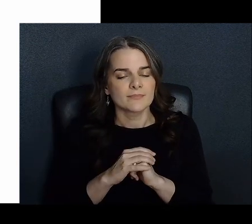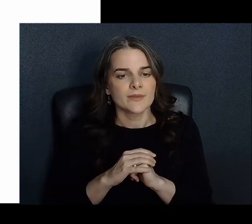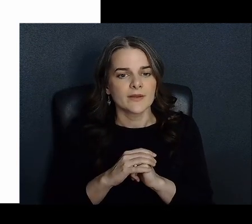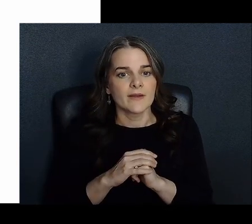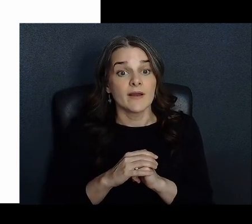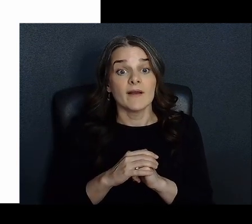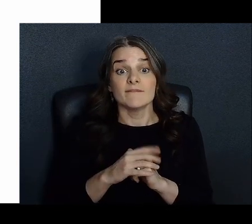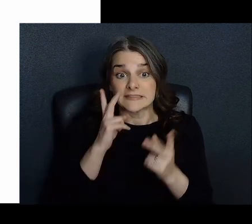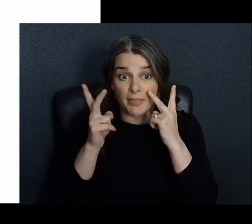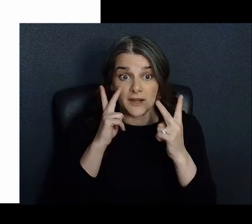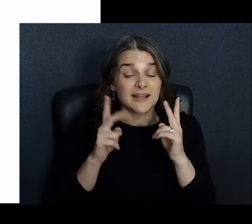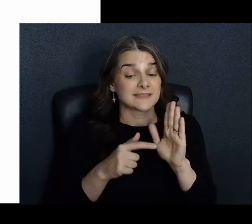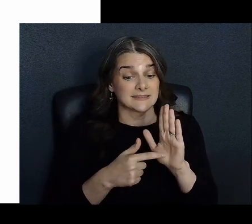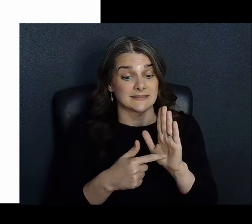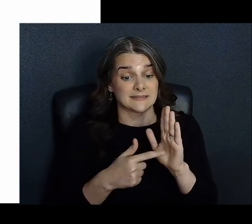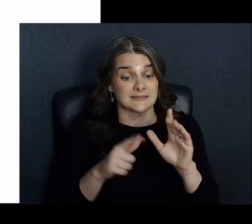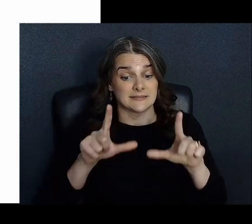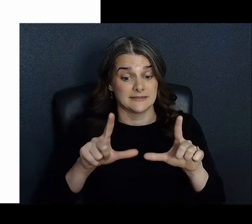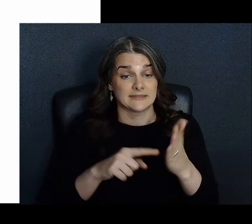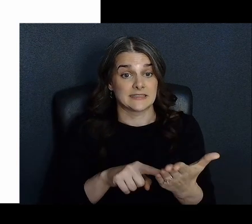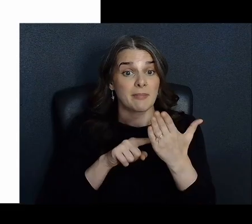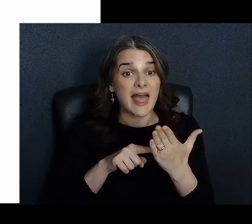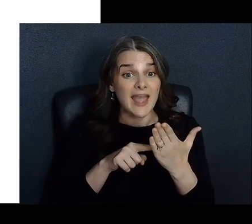comparing the two of them, there are a little bit more options